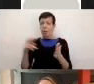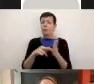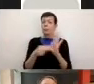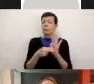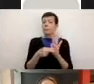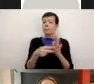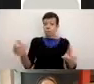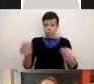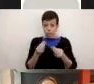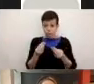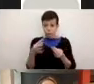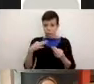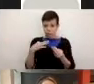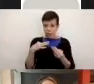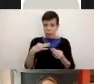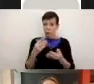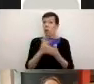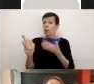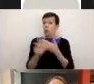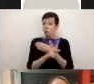weeks of that cutoff date.